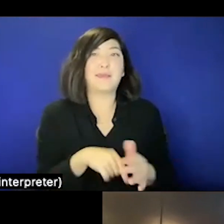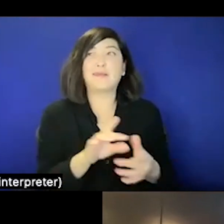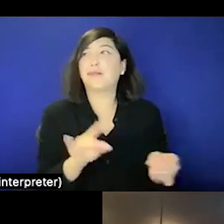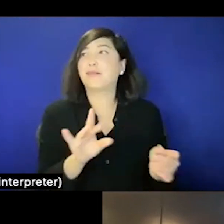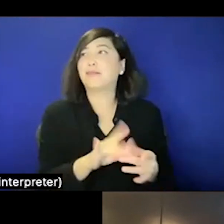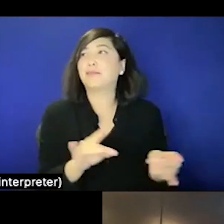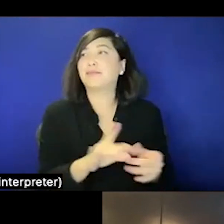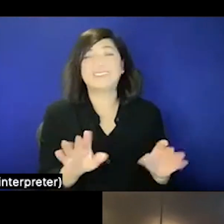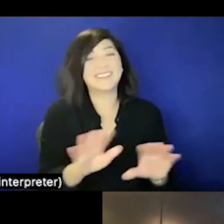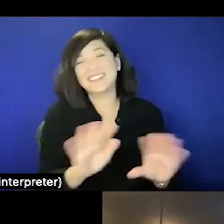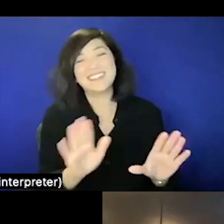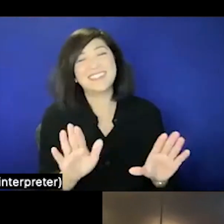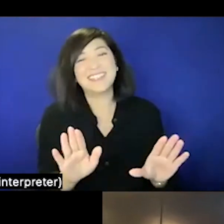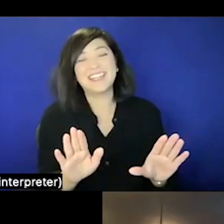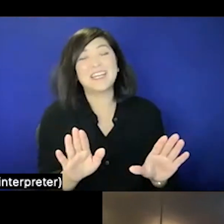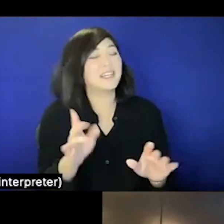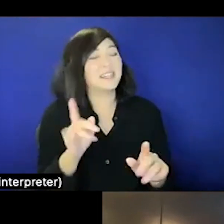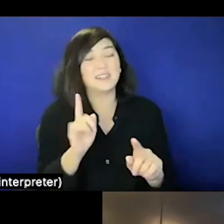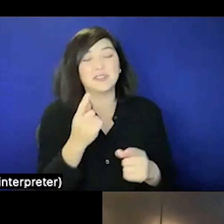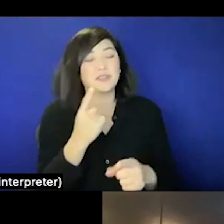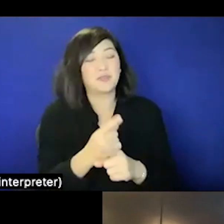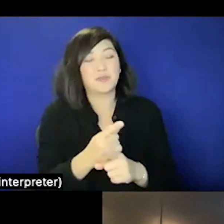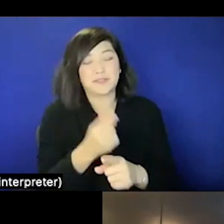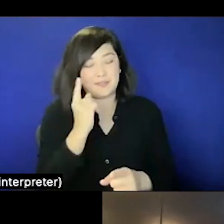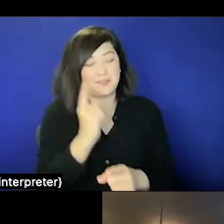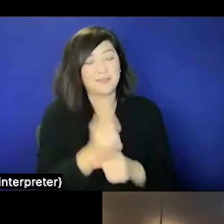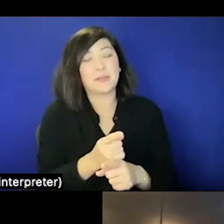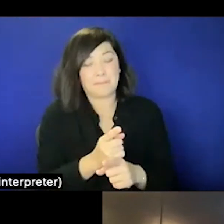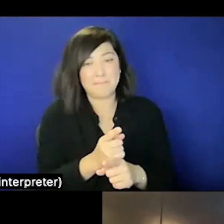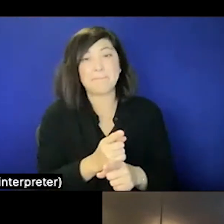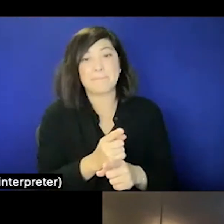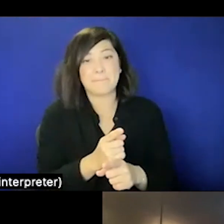turn that around. But you're absolutely right. Yeah, you're absolutely right.